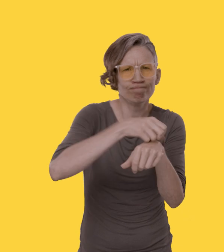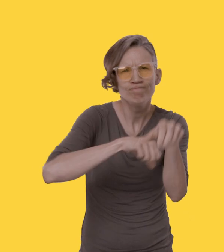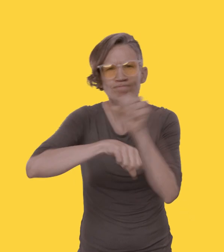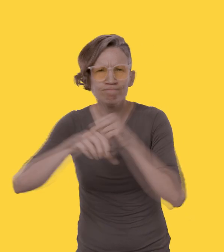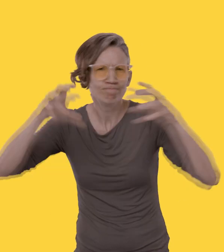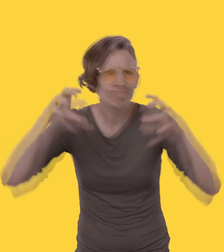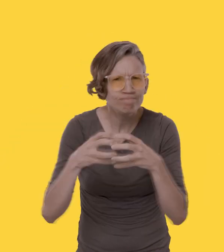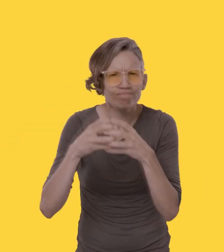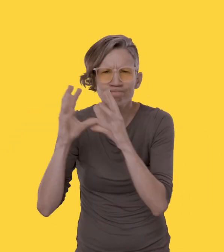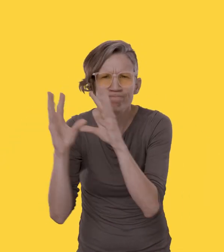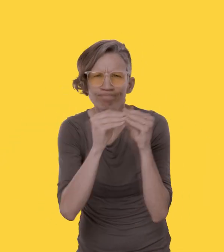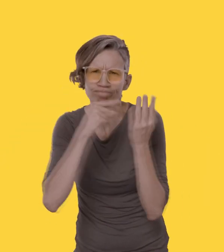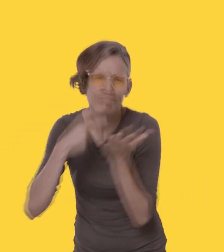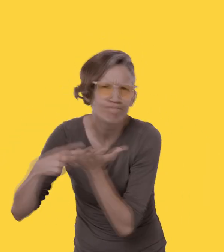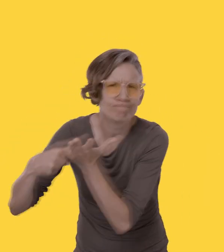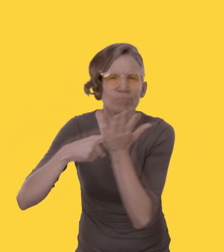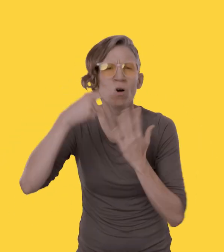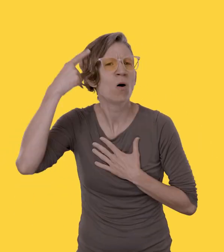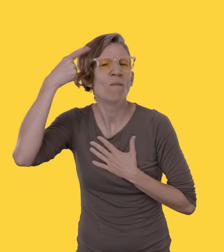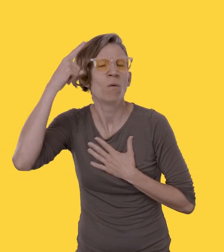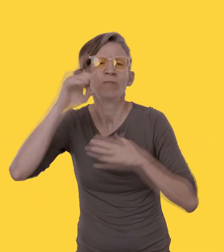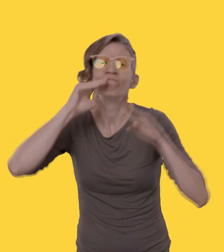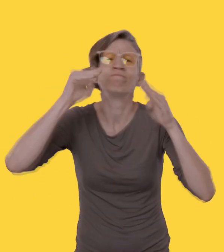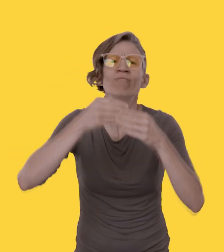to make it easy for patients to interact with all of their providers.